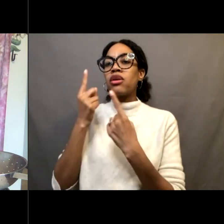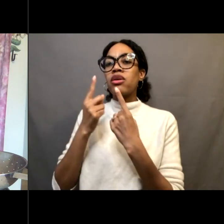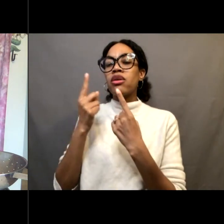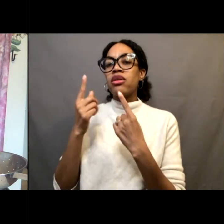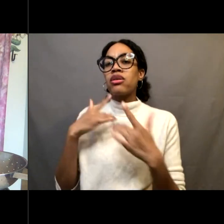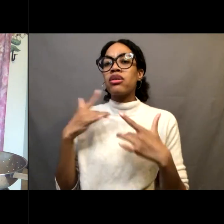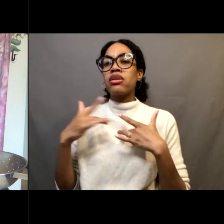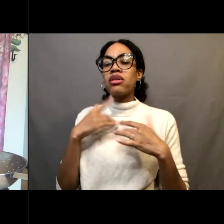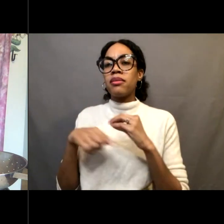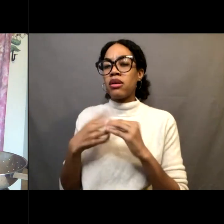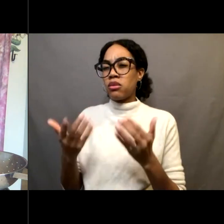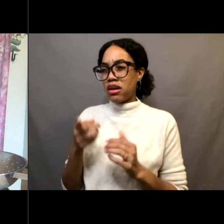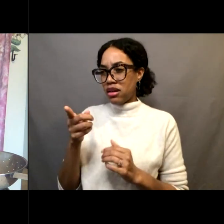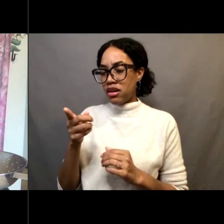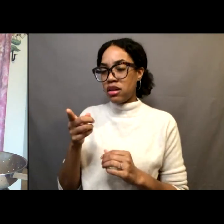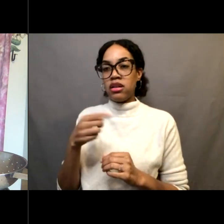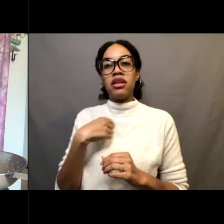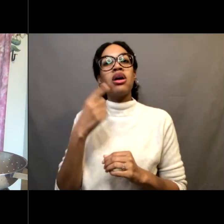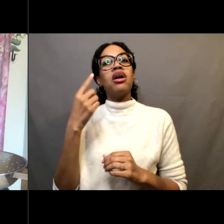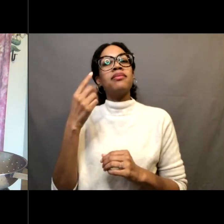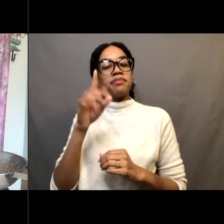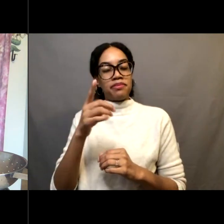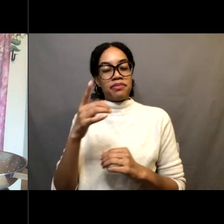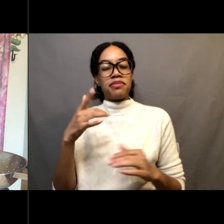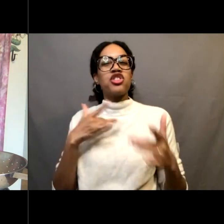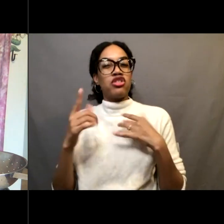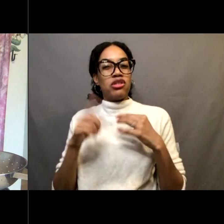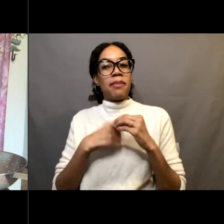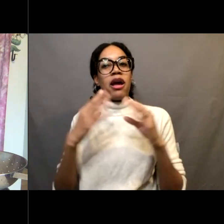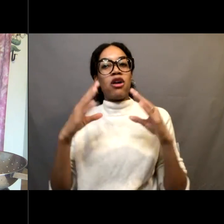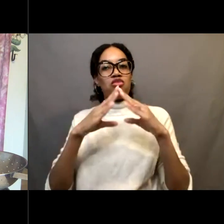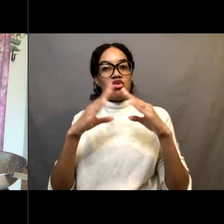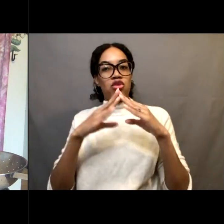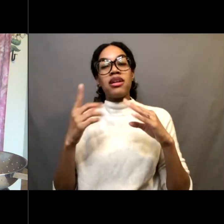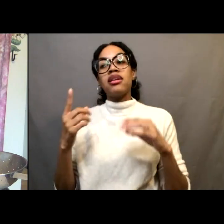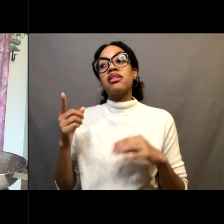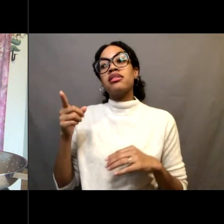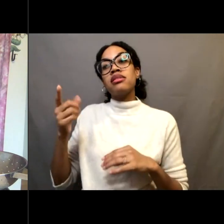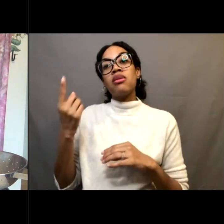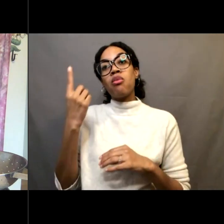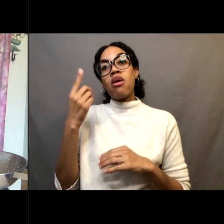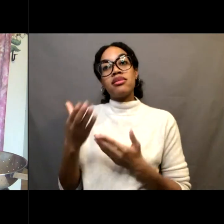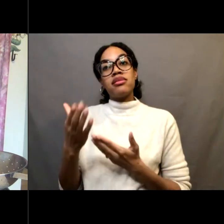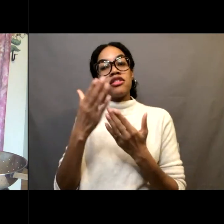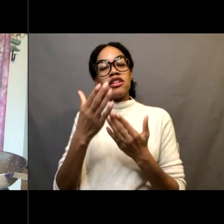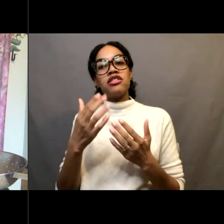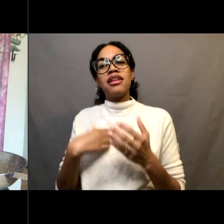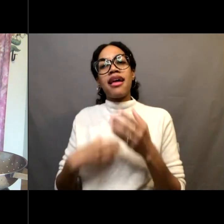[Grace] They were worried about the roof. So Julia suggested doubling it and Kai suggested making it out of a different material.